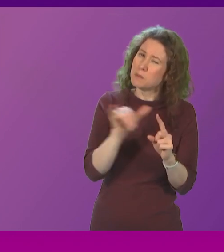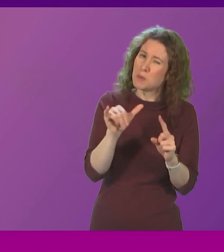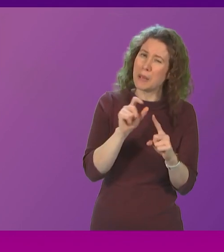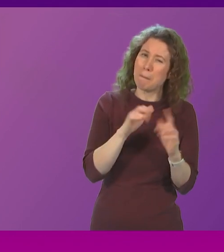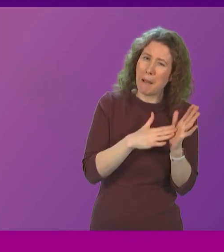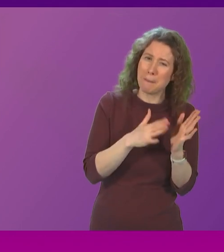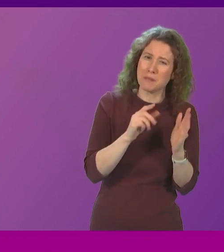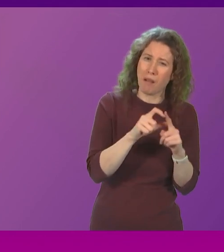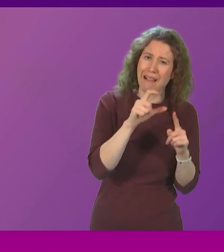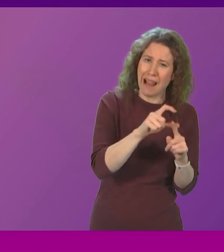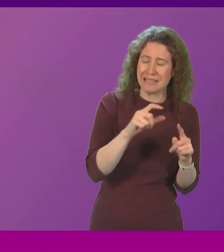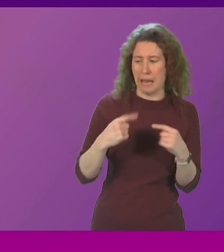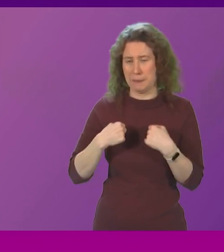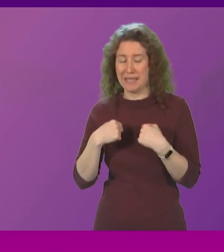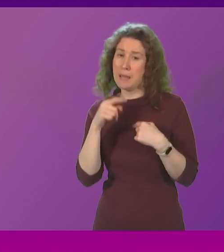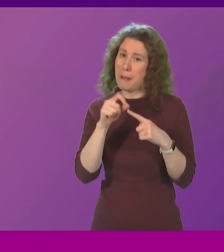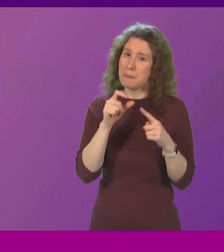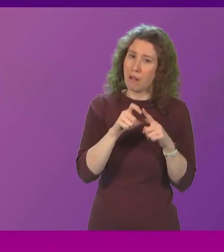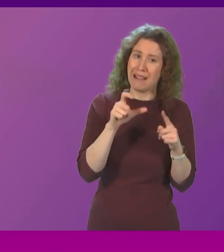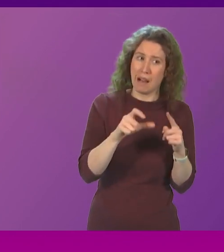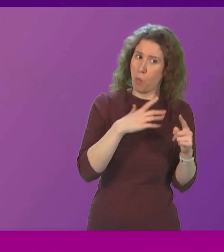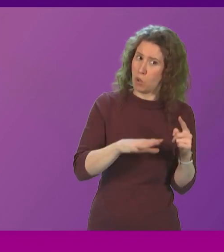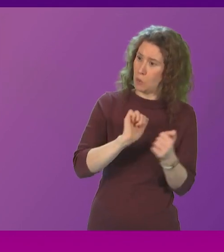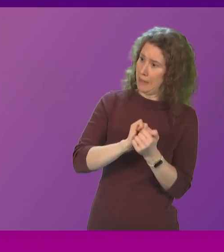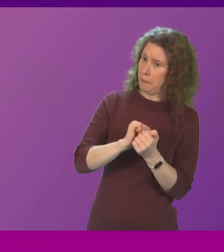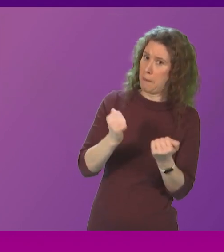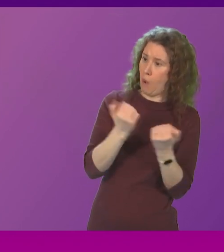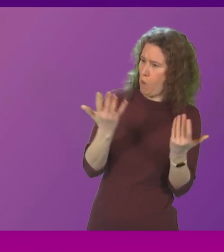Briefly, please. She wants to keep those powers in the hands of the Conservative Party; I want to make